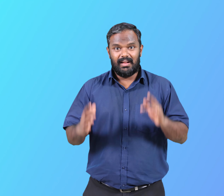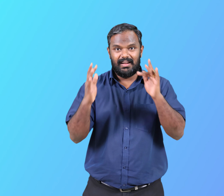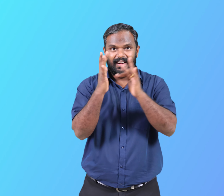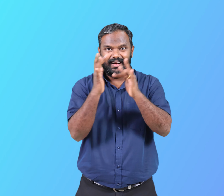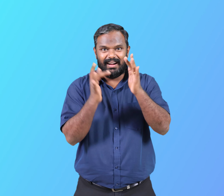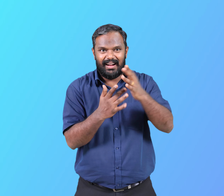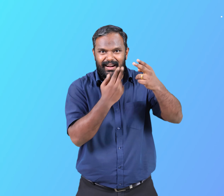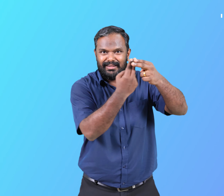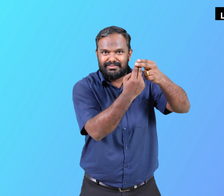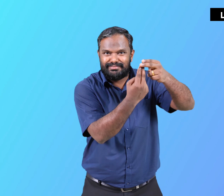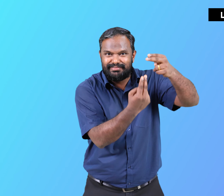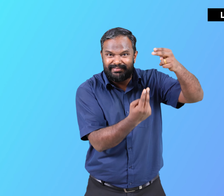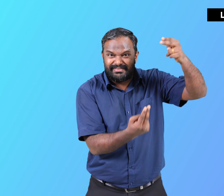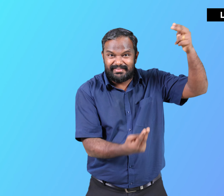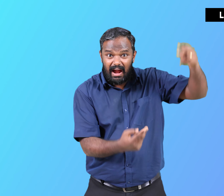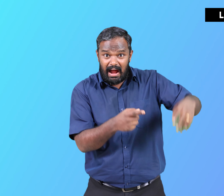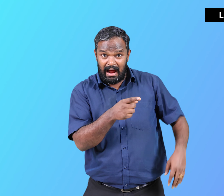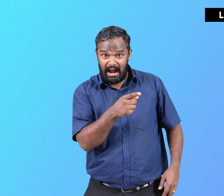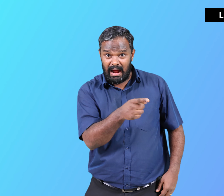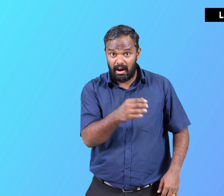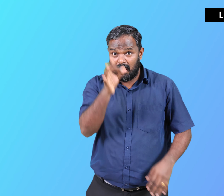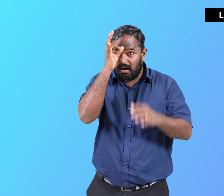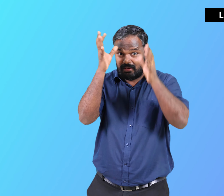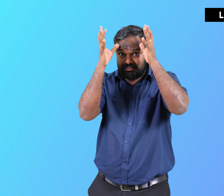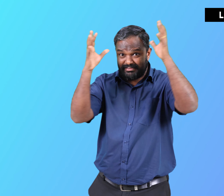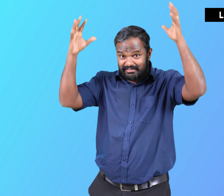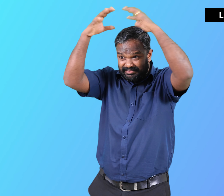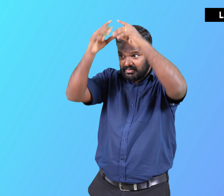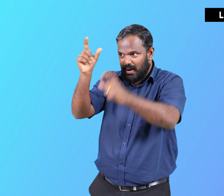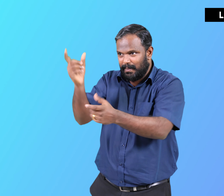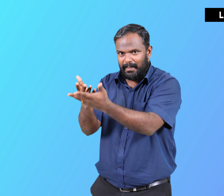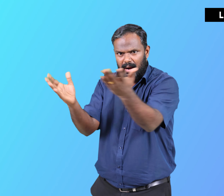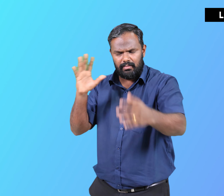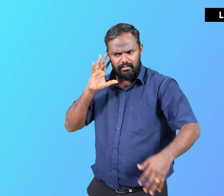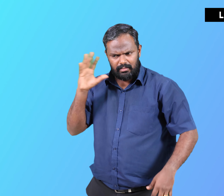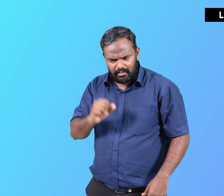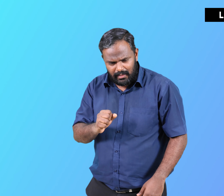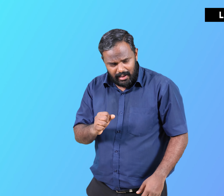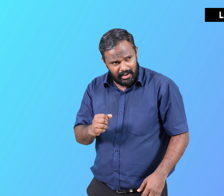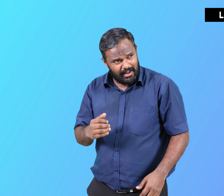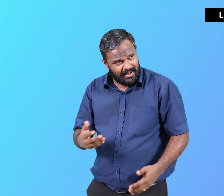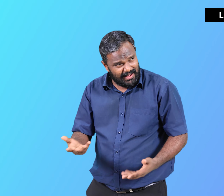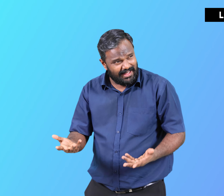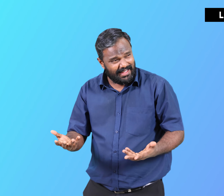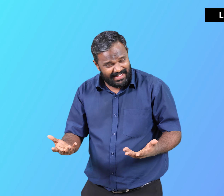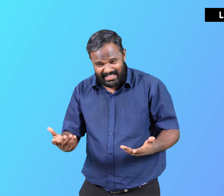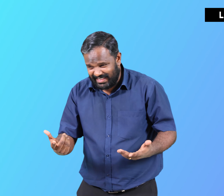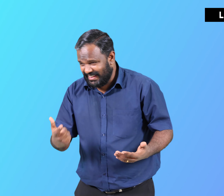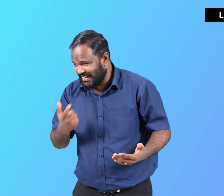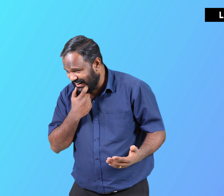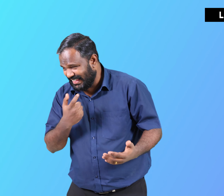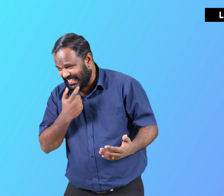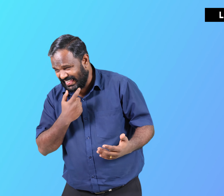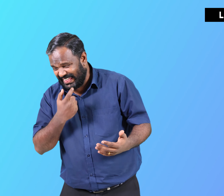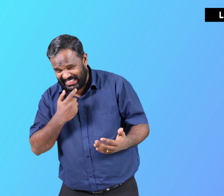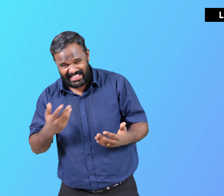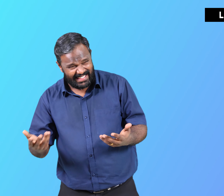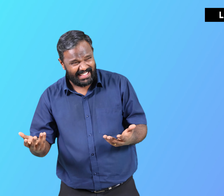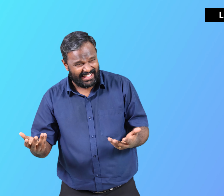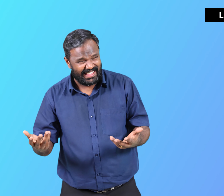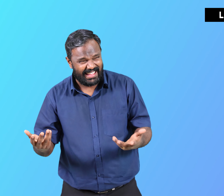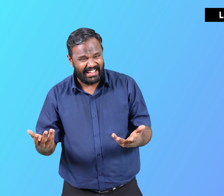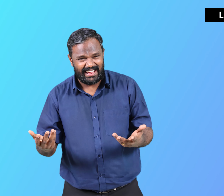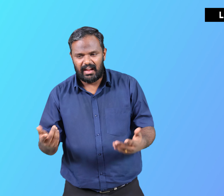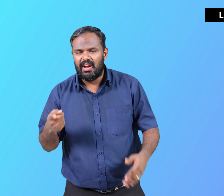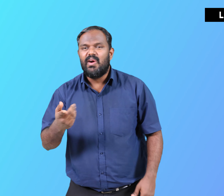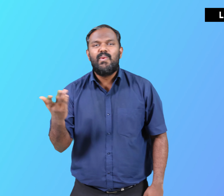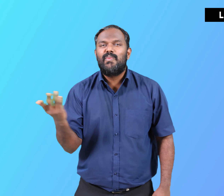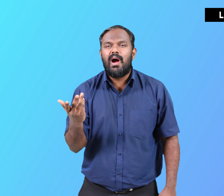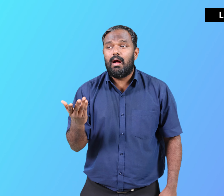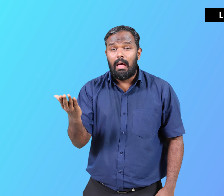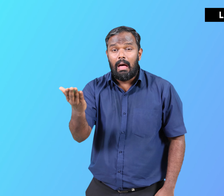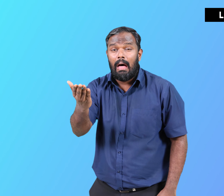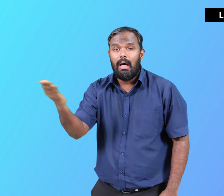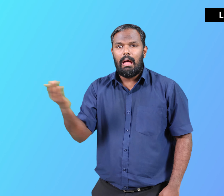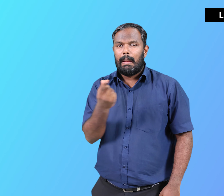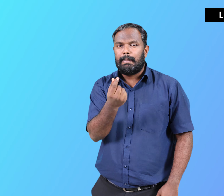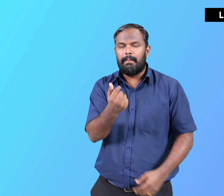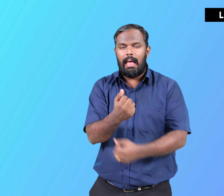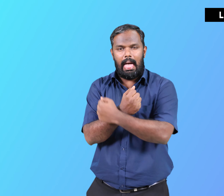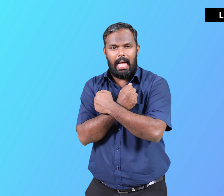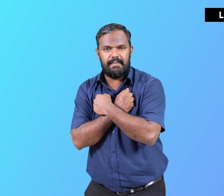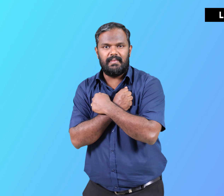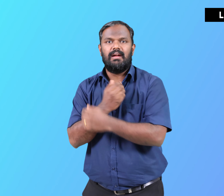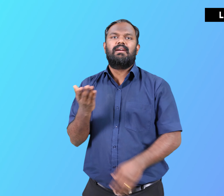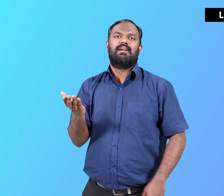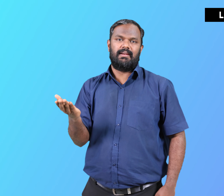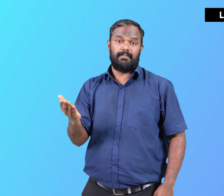When the Pharisees heard what Jesus said, they laughed at him because they all loved money.